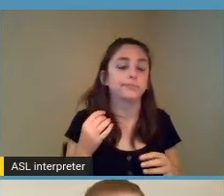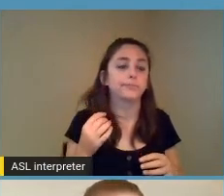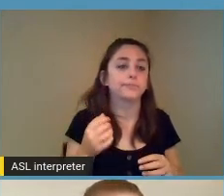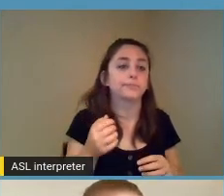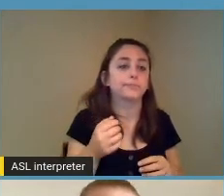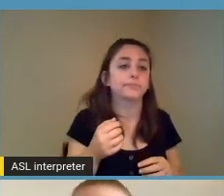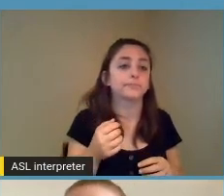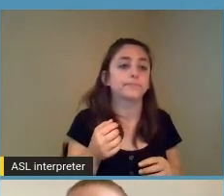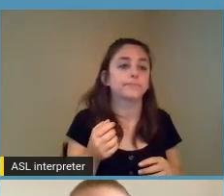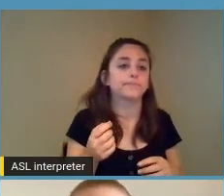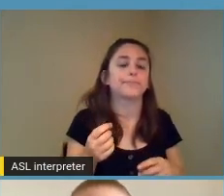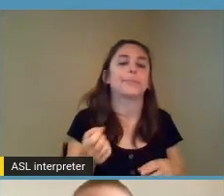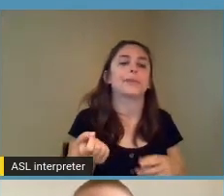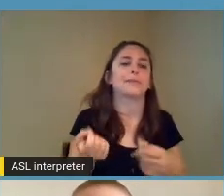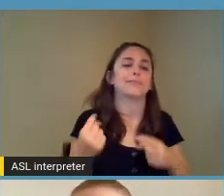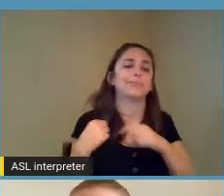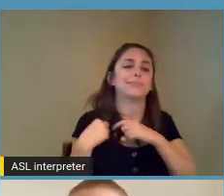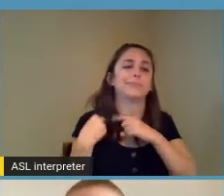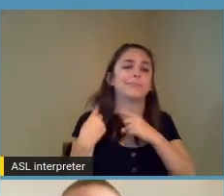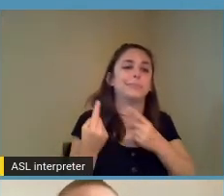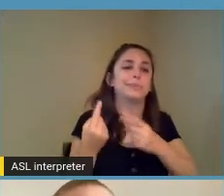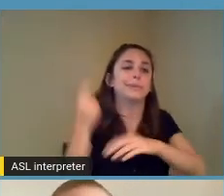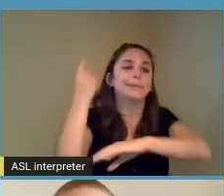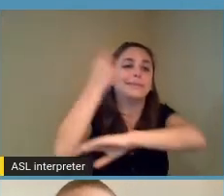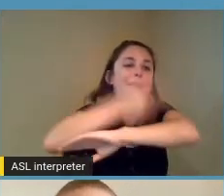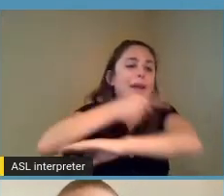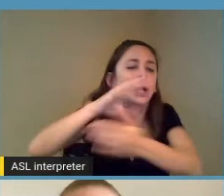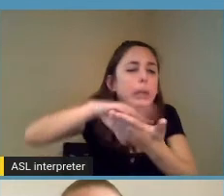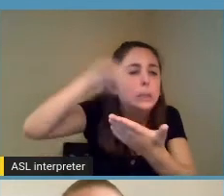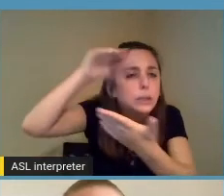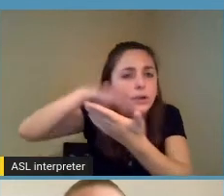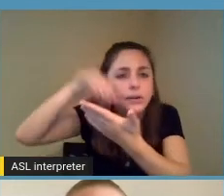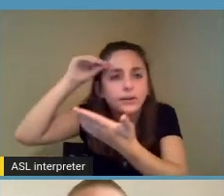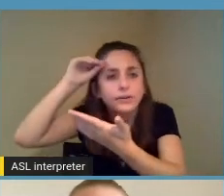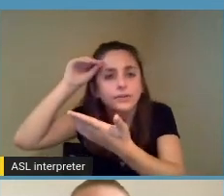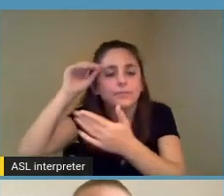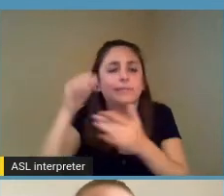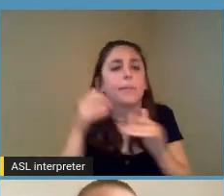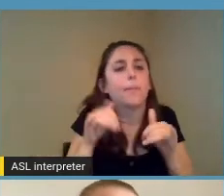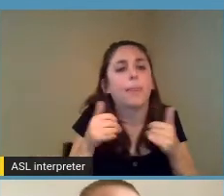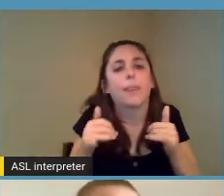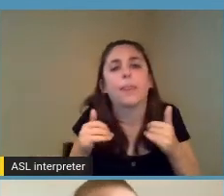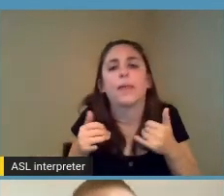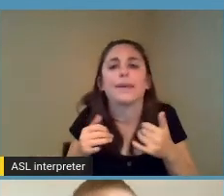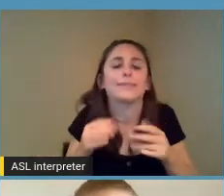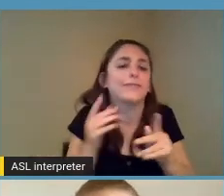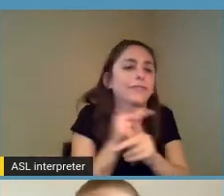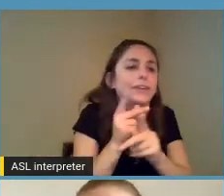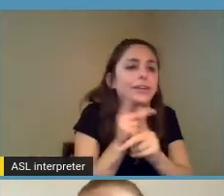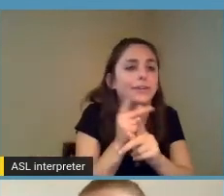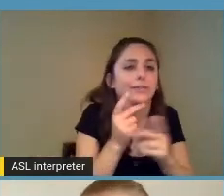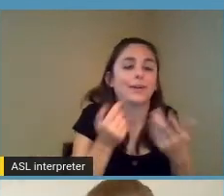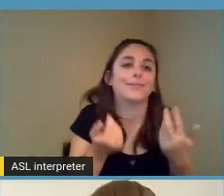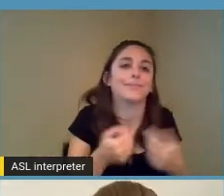me a day to learn Hindenburg. A day of playing around I think we get anyone who has any sense